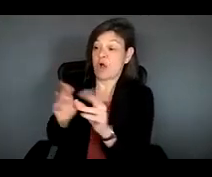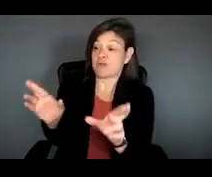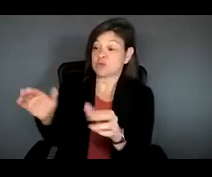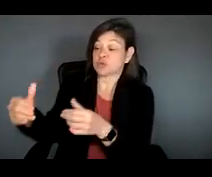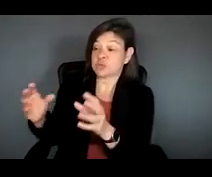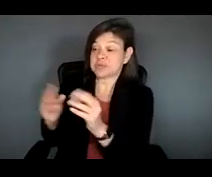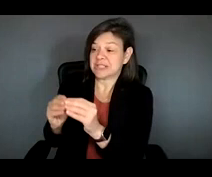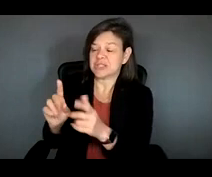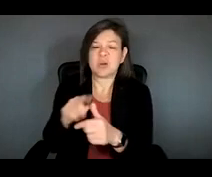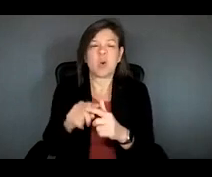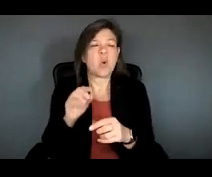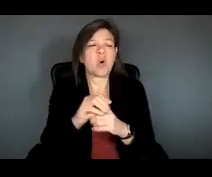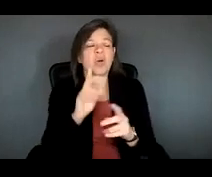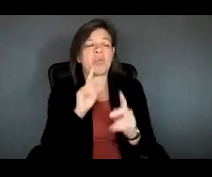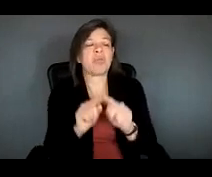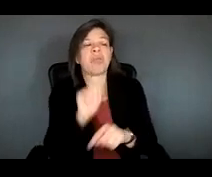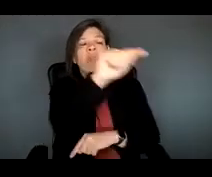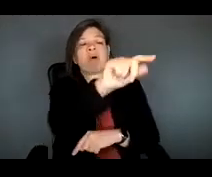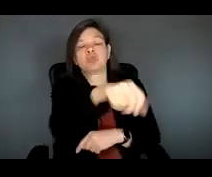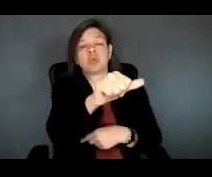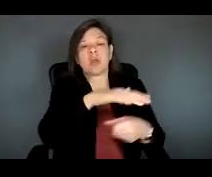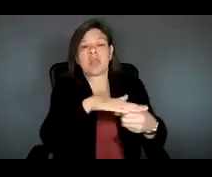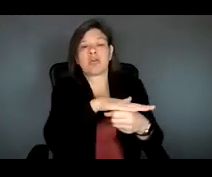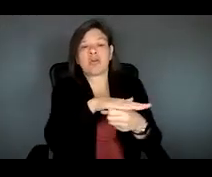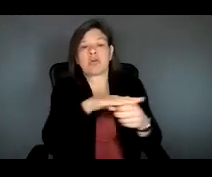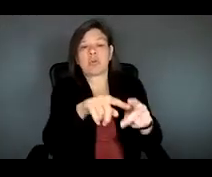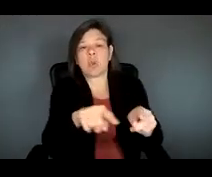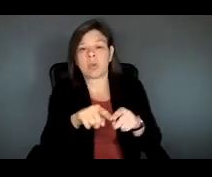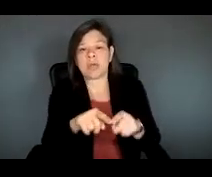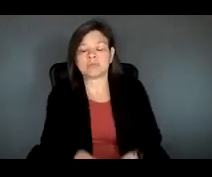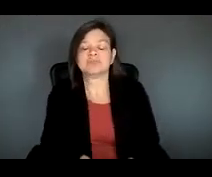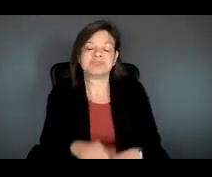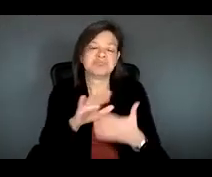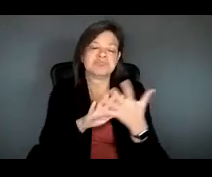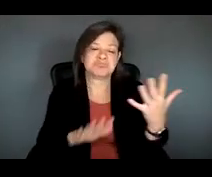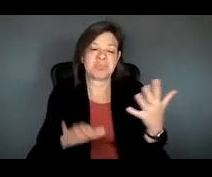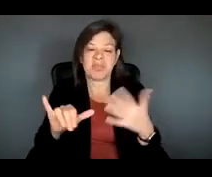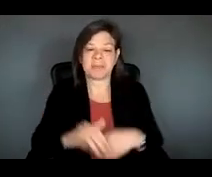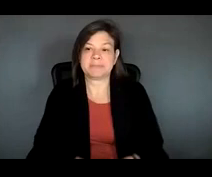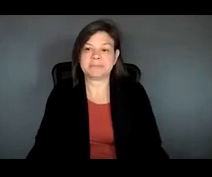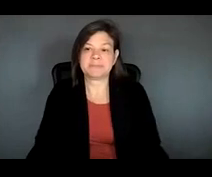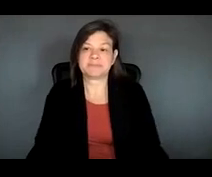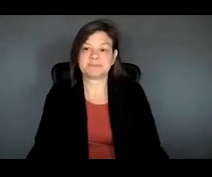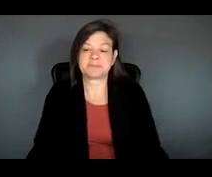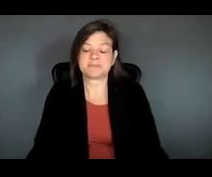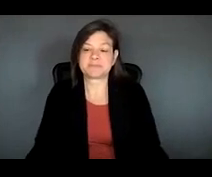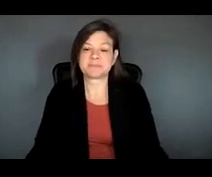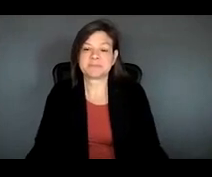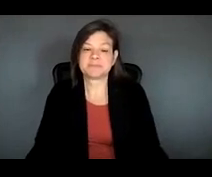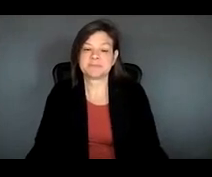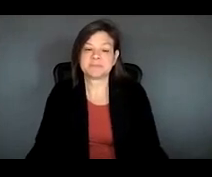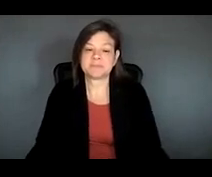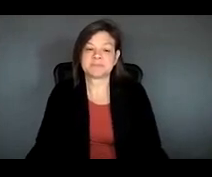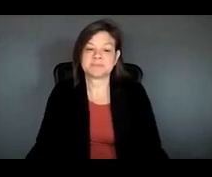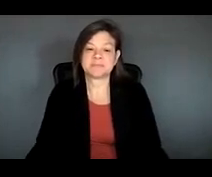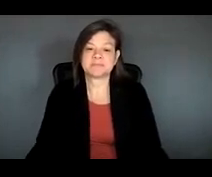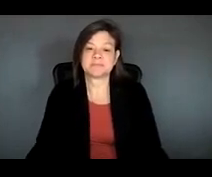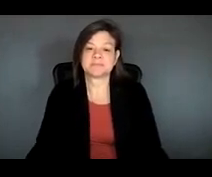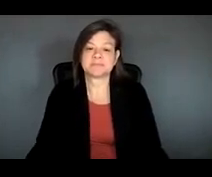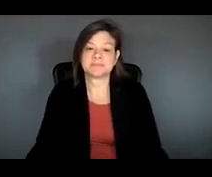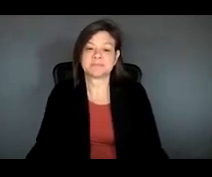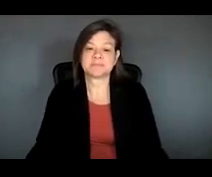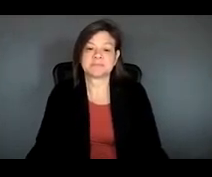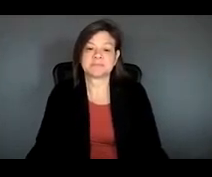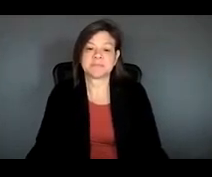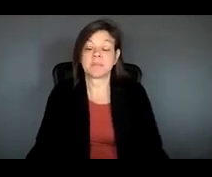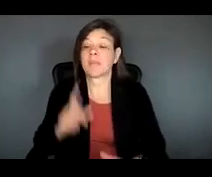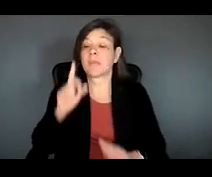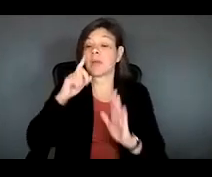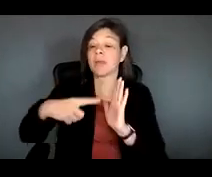it in some other facility. Et cetera. Et cetera. There are also -- oh the example that I threw